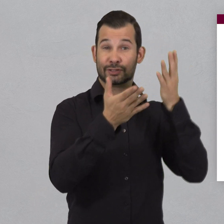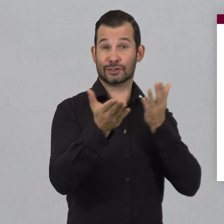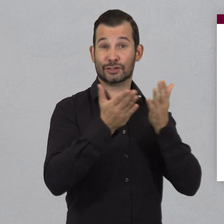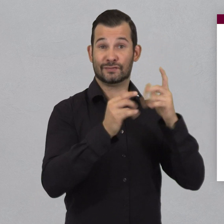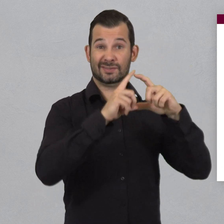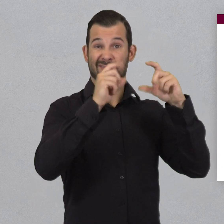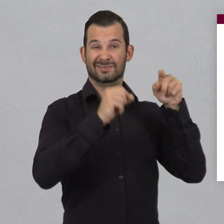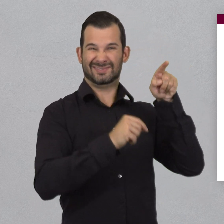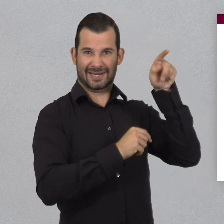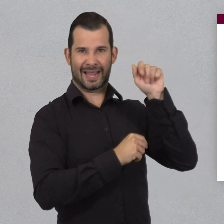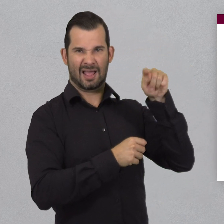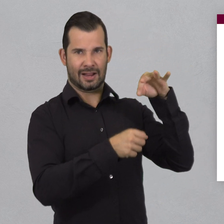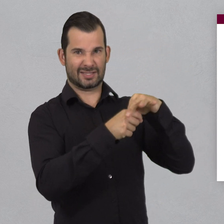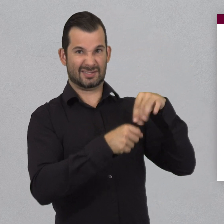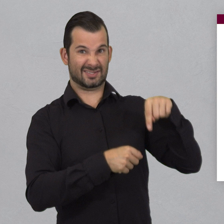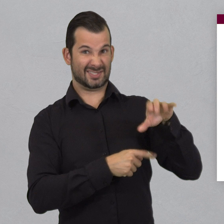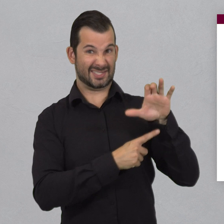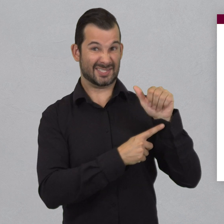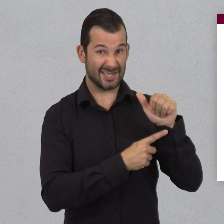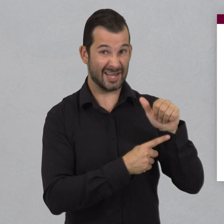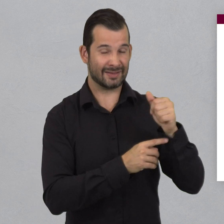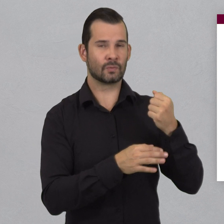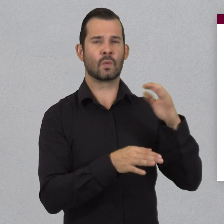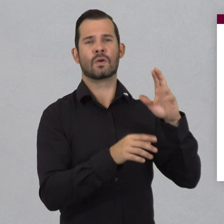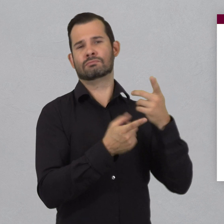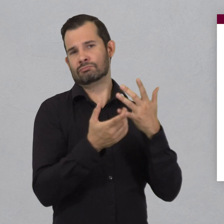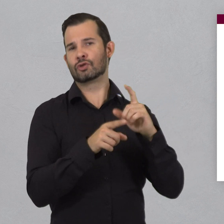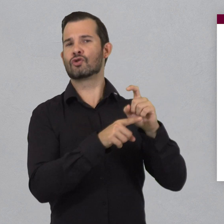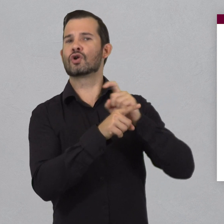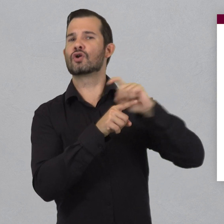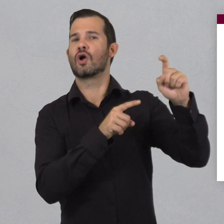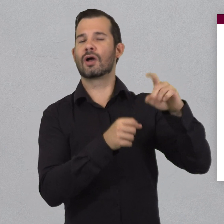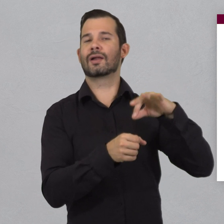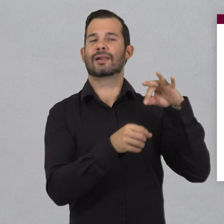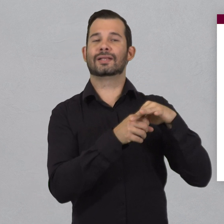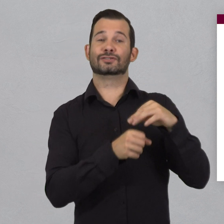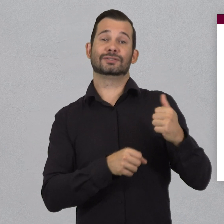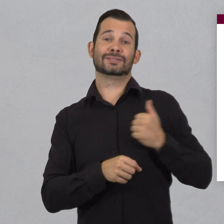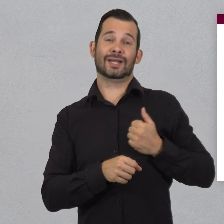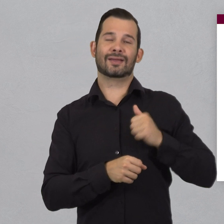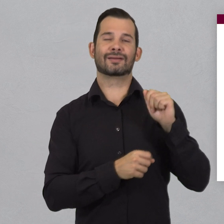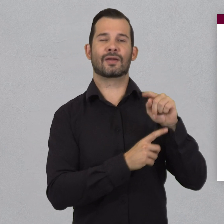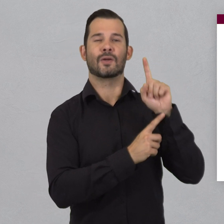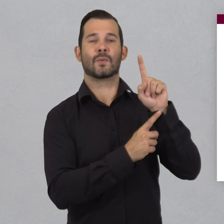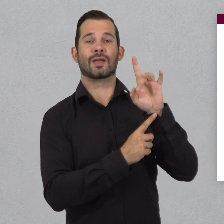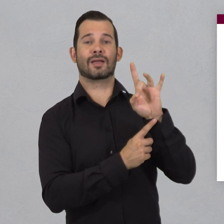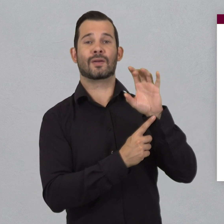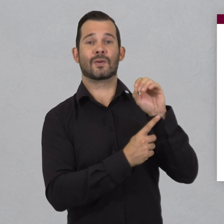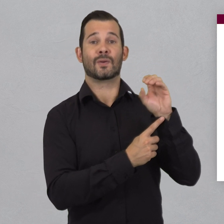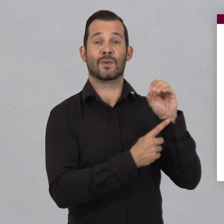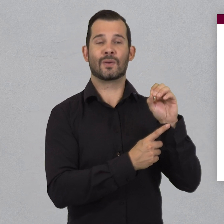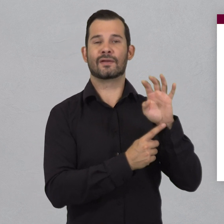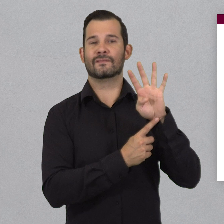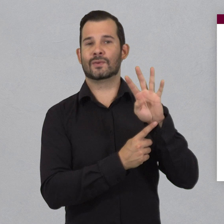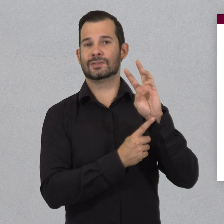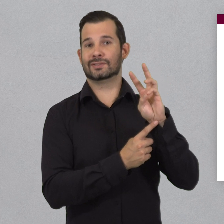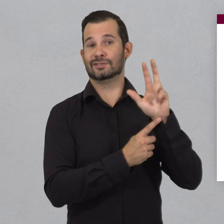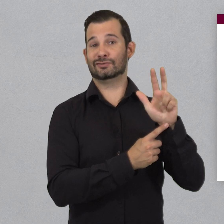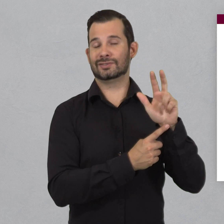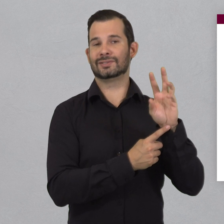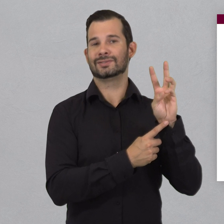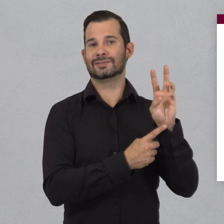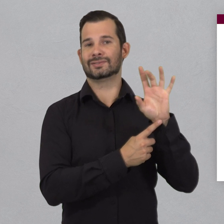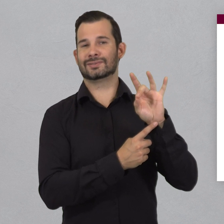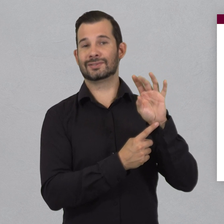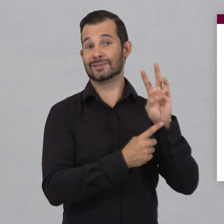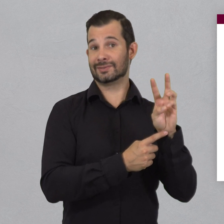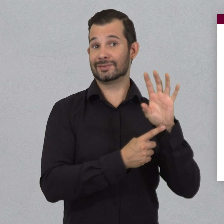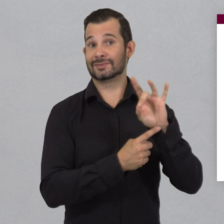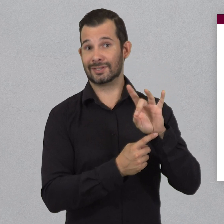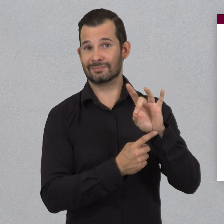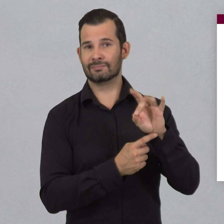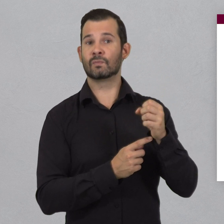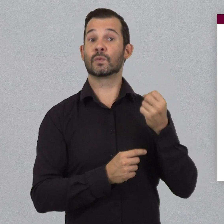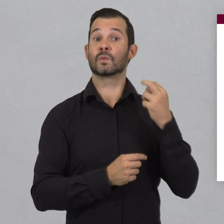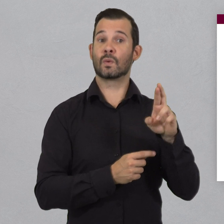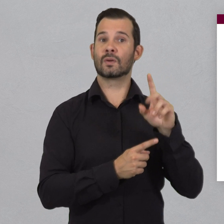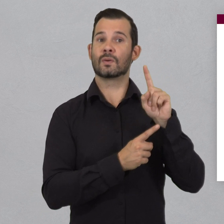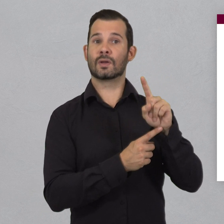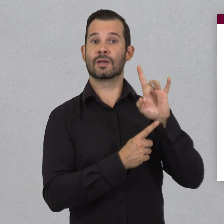the Voter Information Service box at elections.ca · By calling Elections Canada at 1-800-463-6868